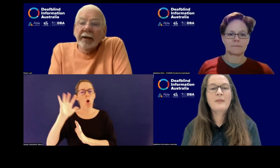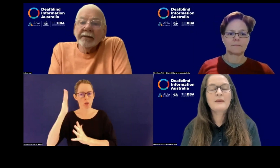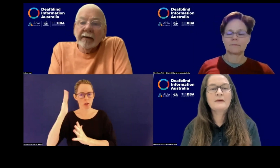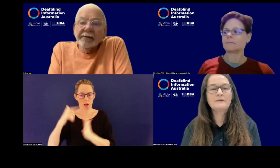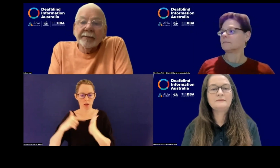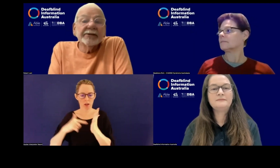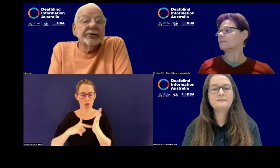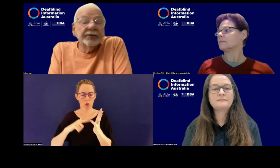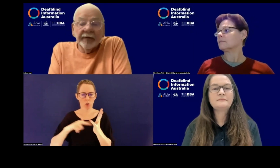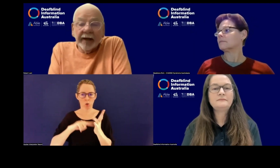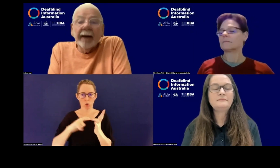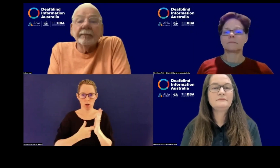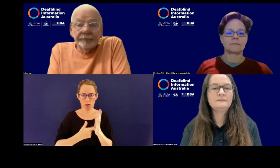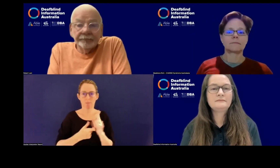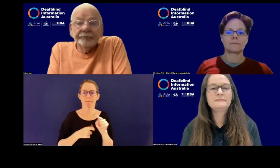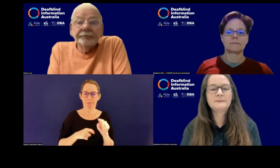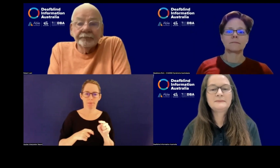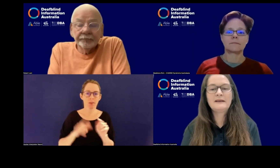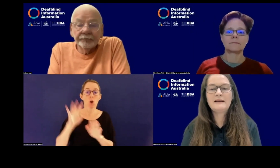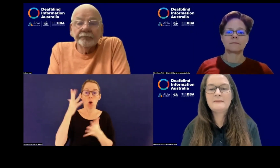And then it comes up, it's a terrific app.